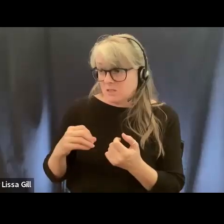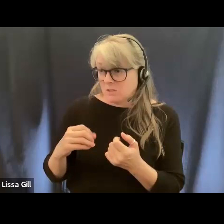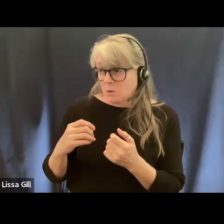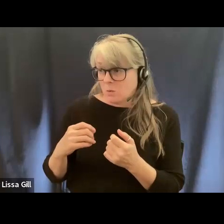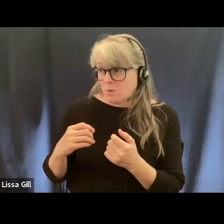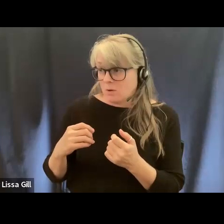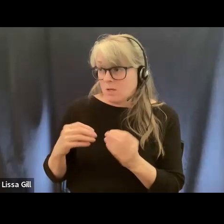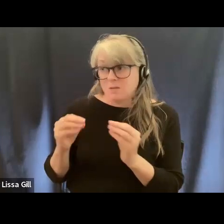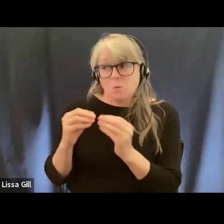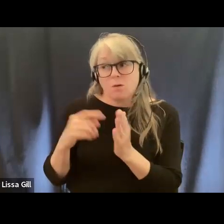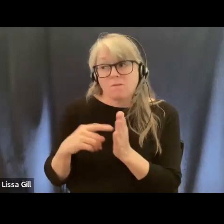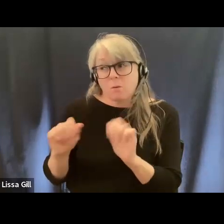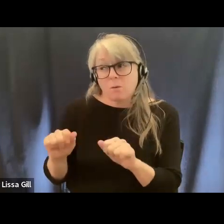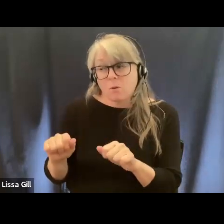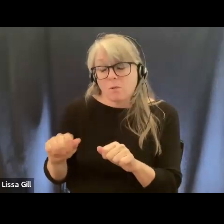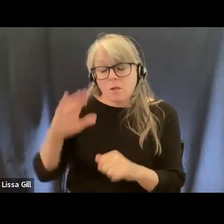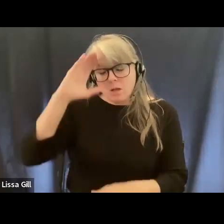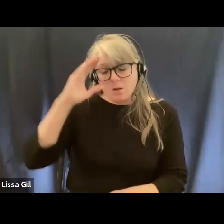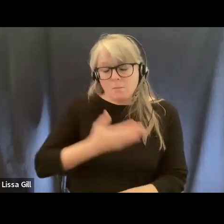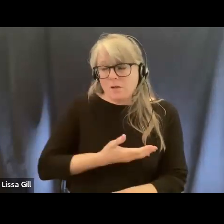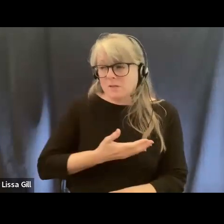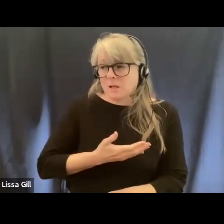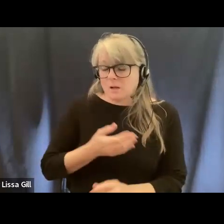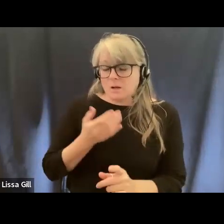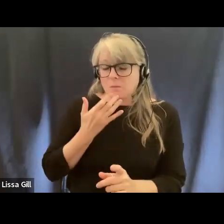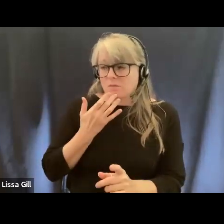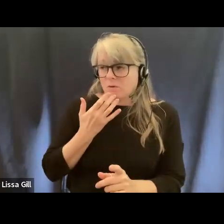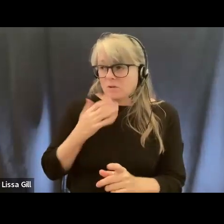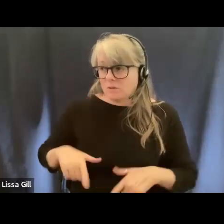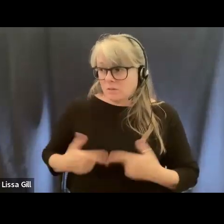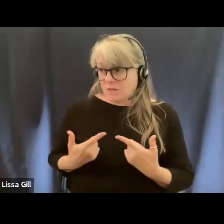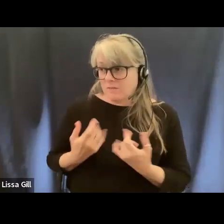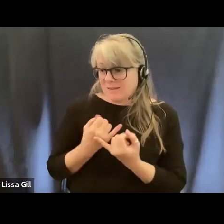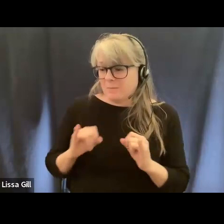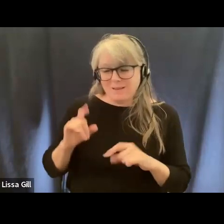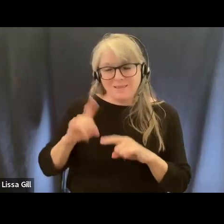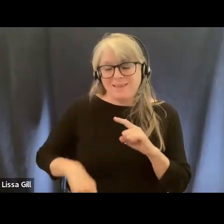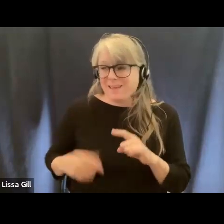My son wants to live in the, but can't with just SSI.